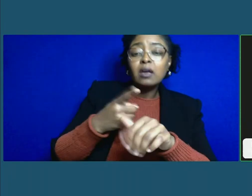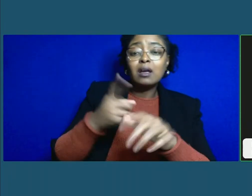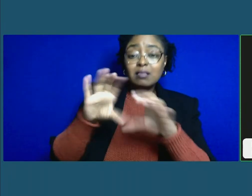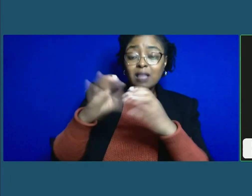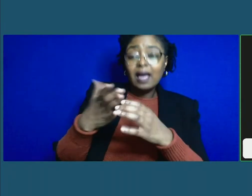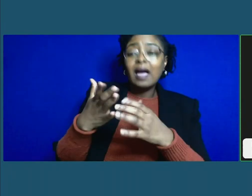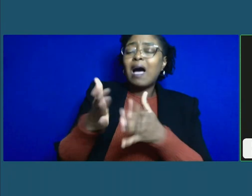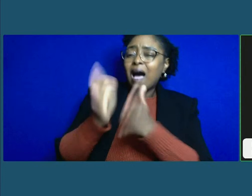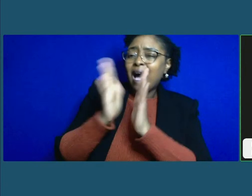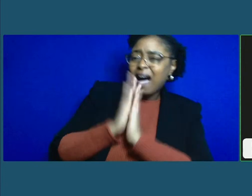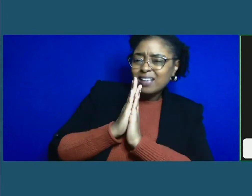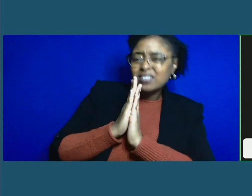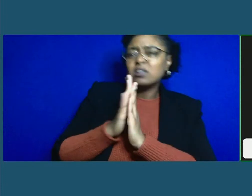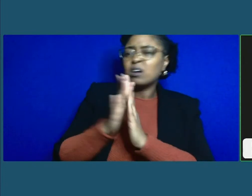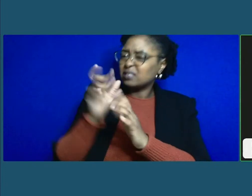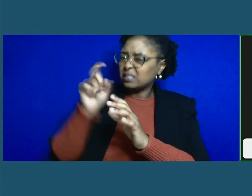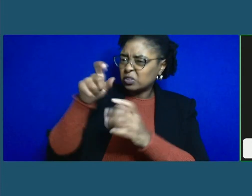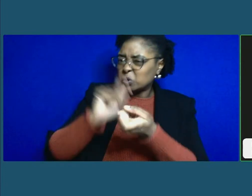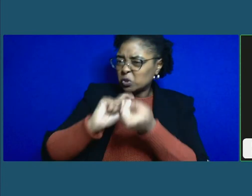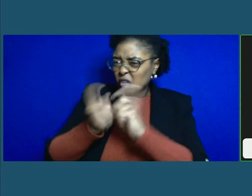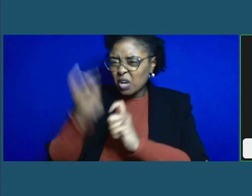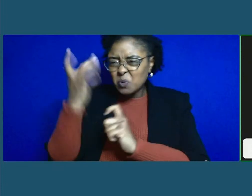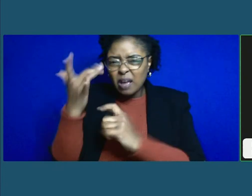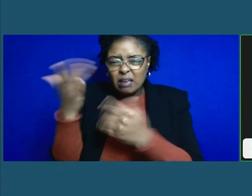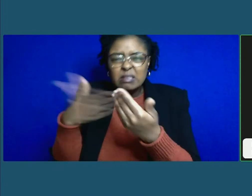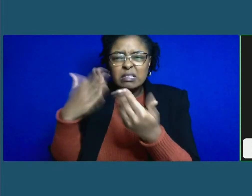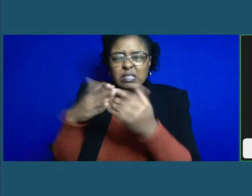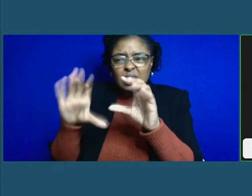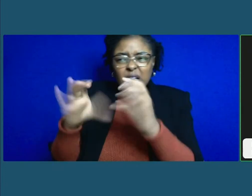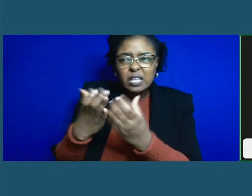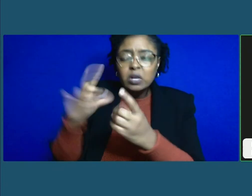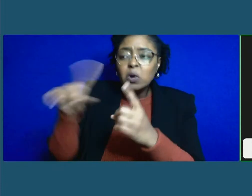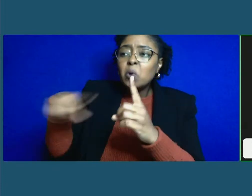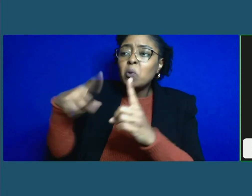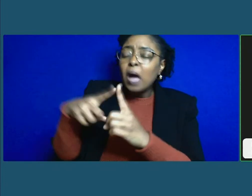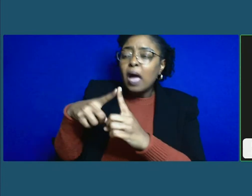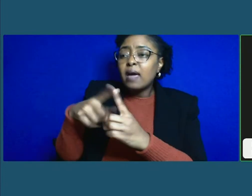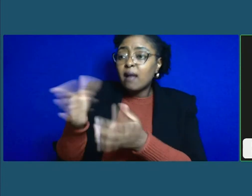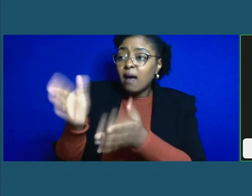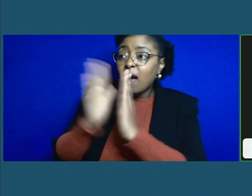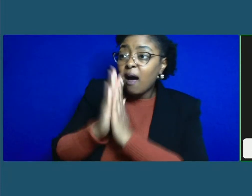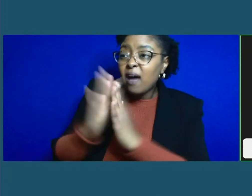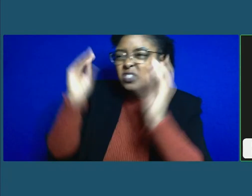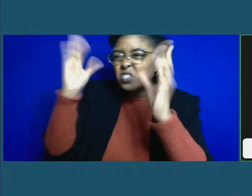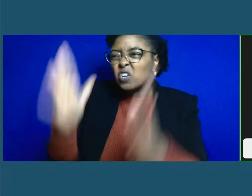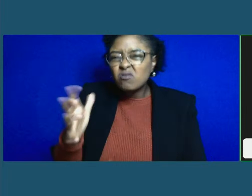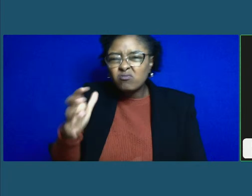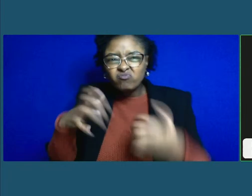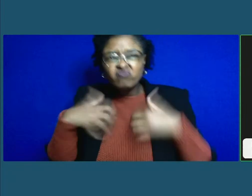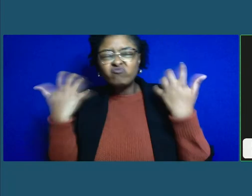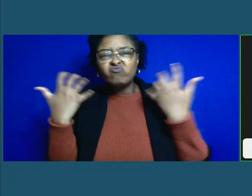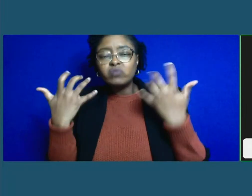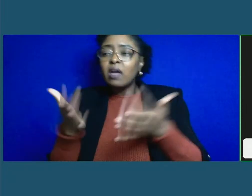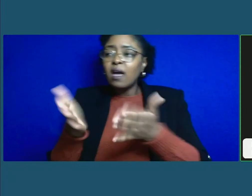first day of class. He requested a class change as he had done. That class was too easy. And